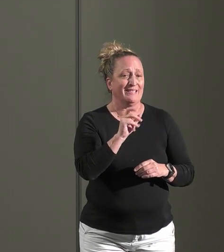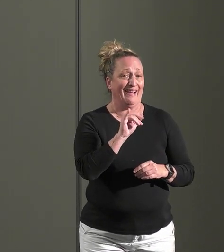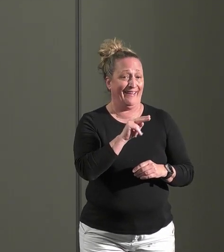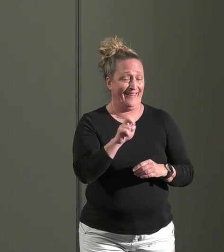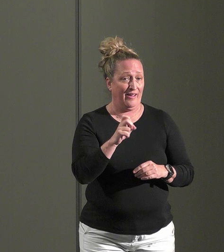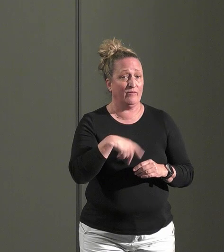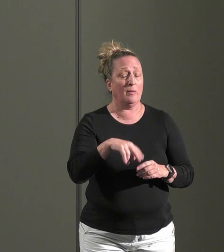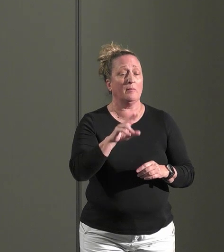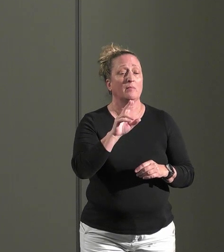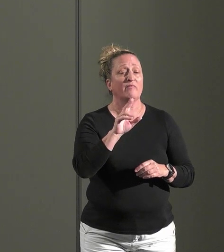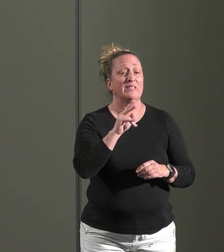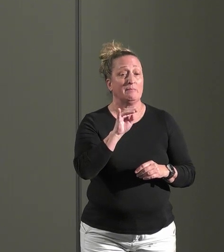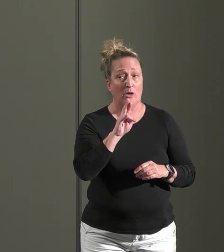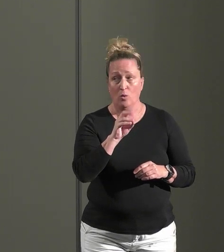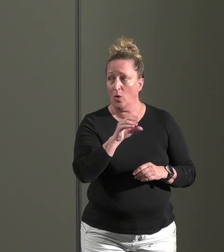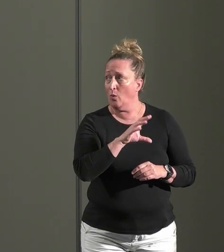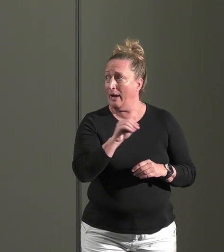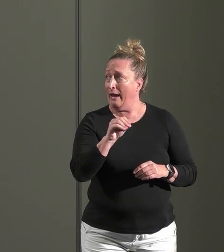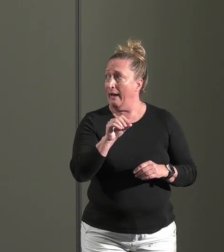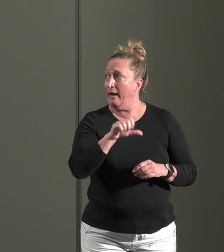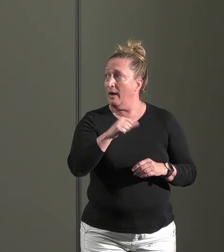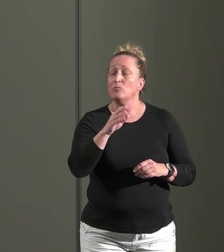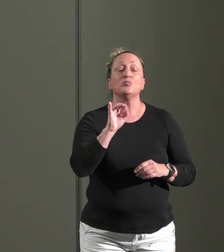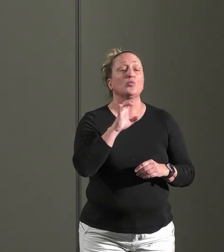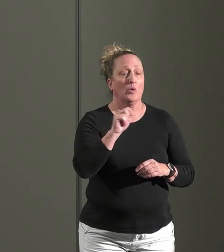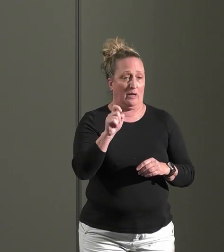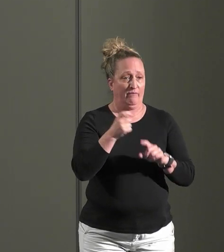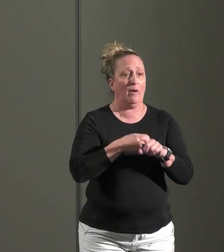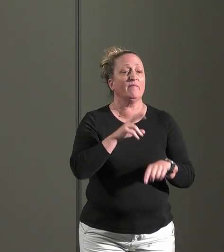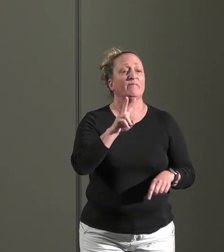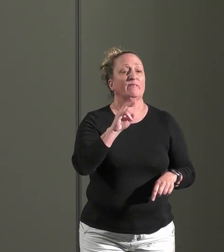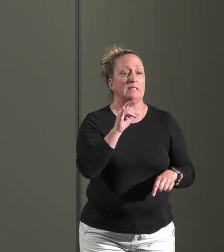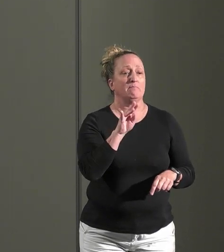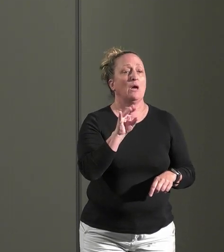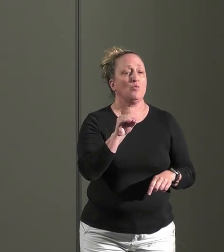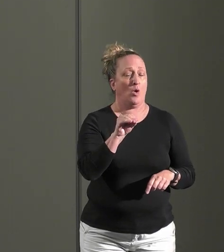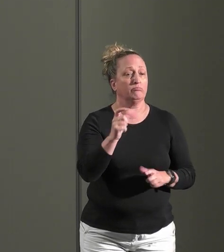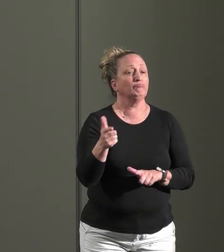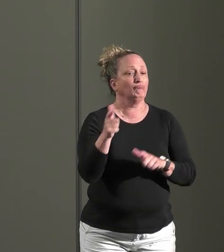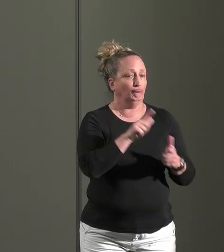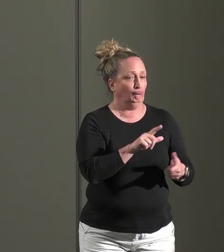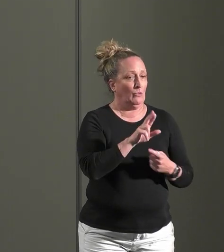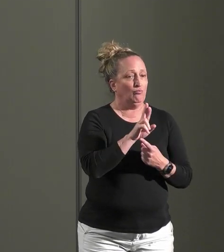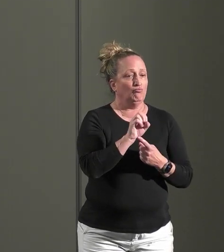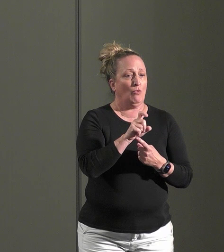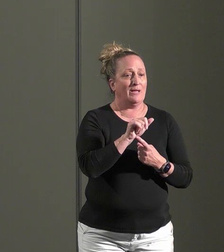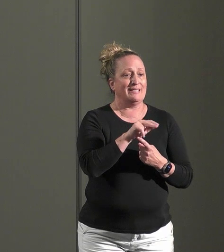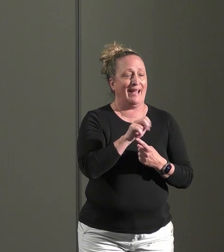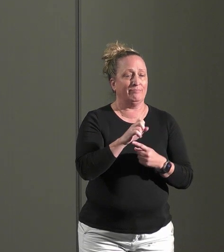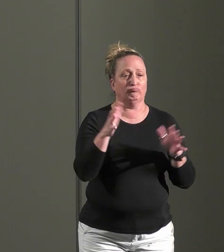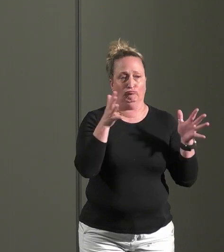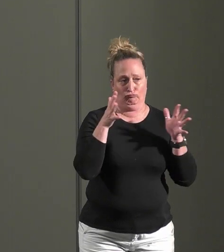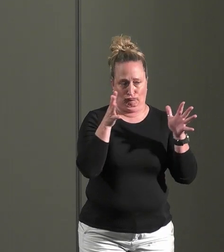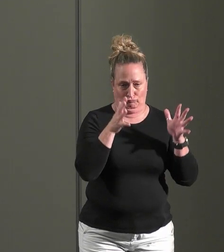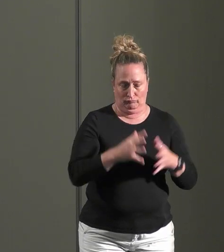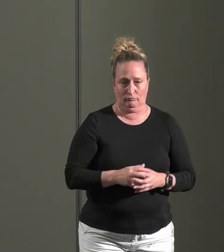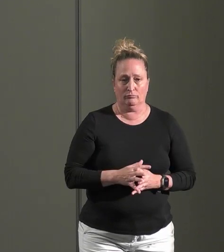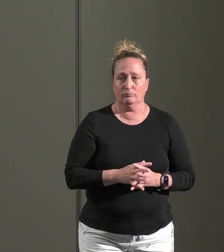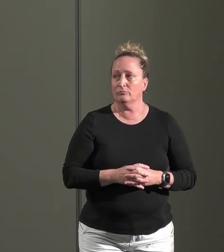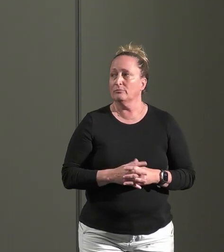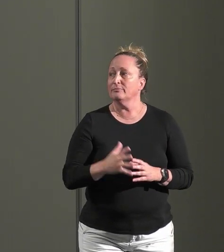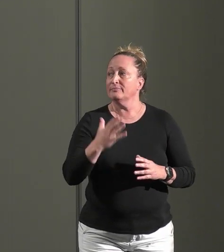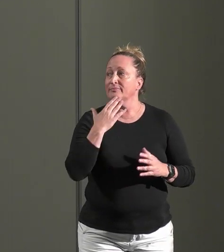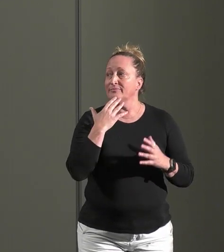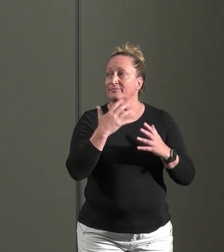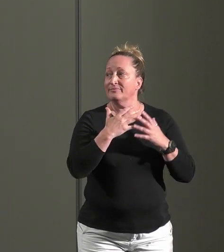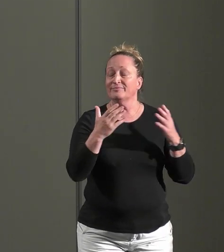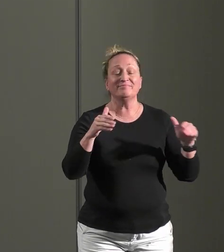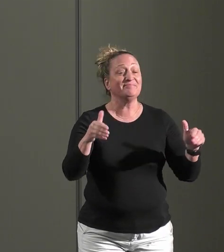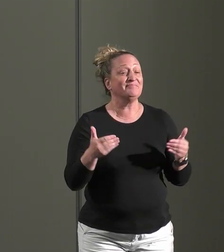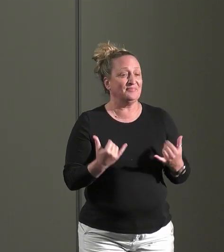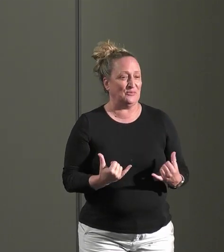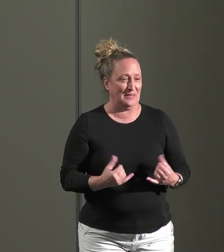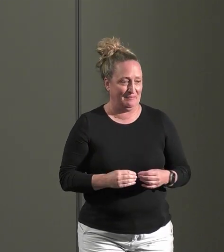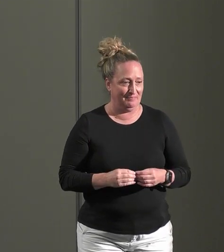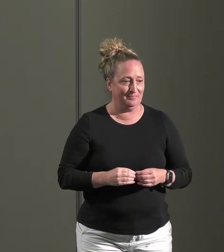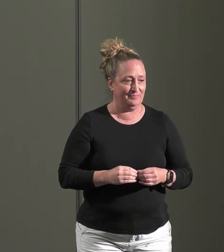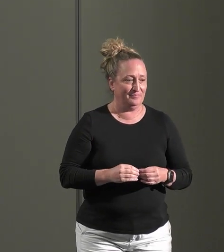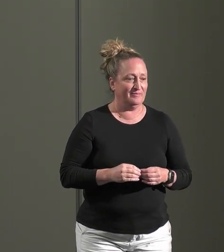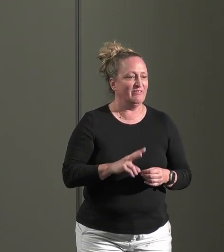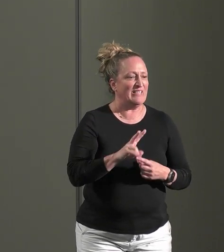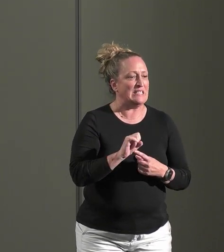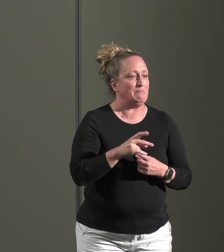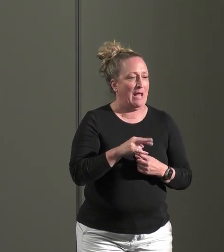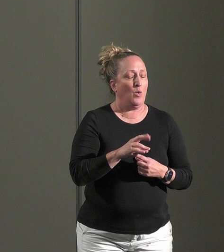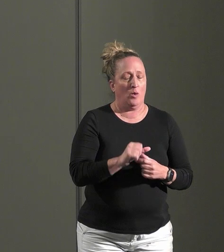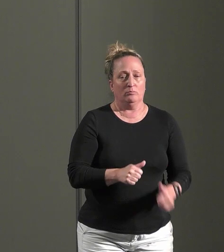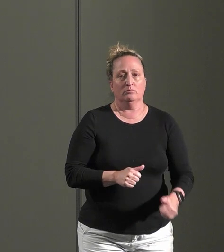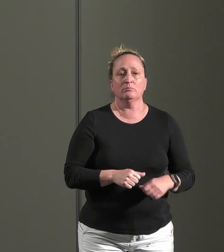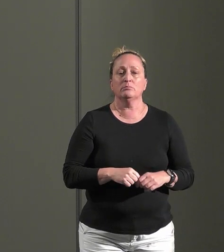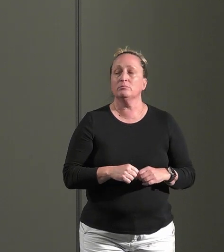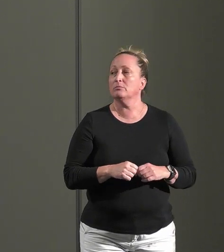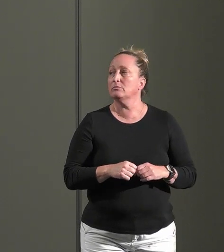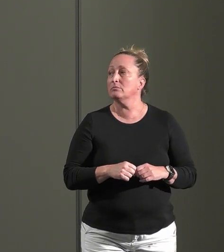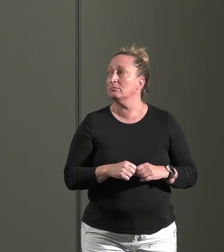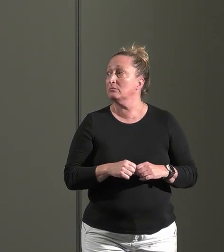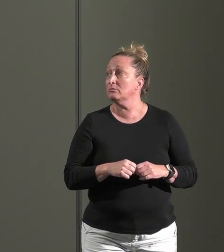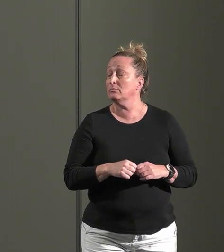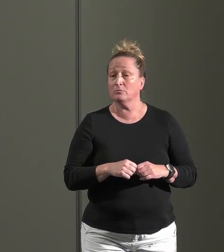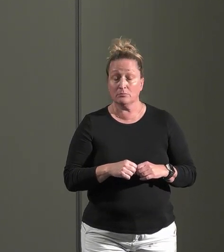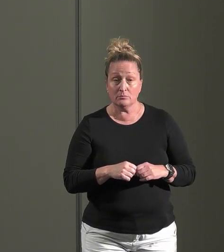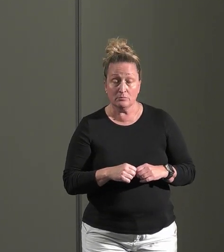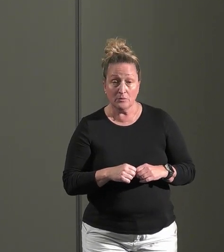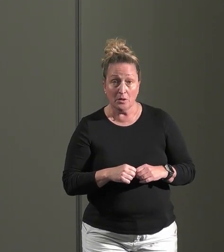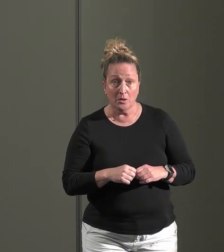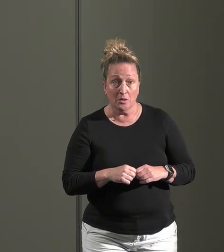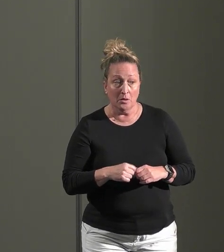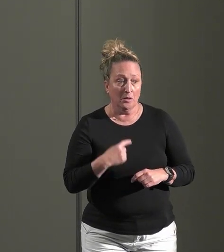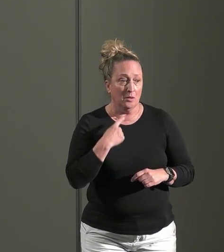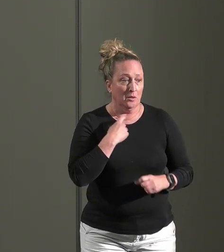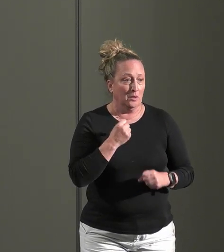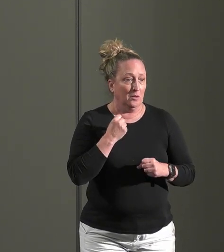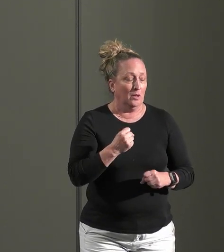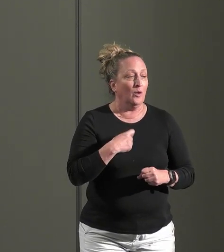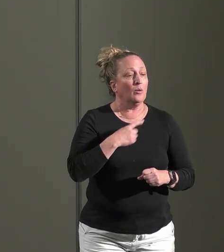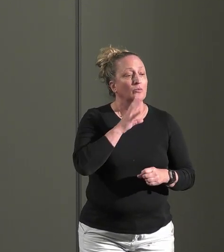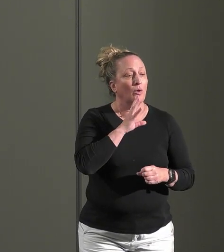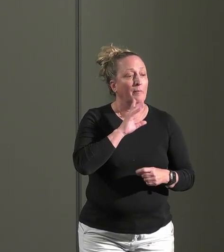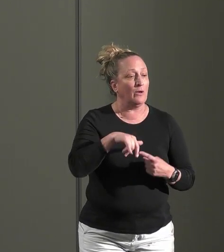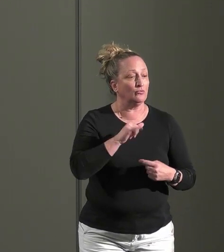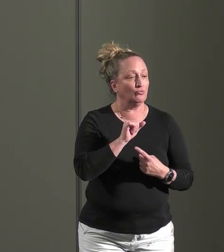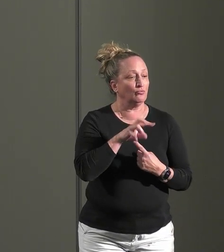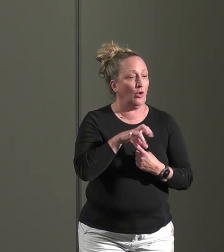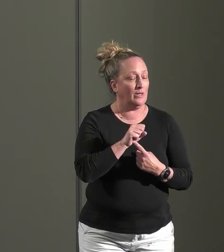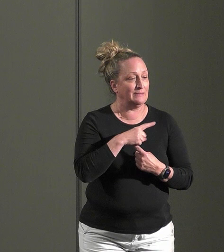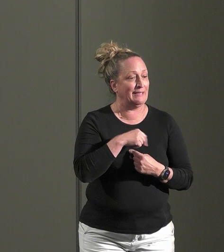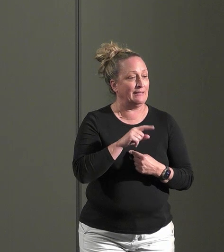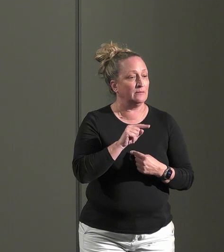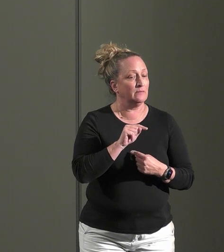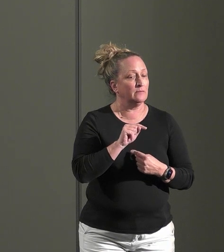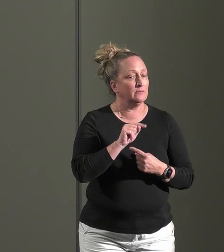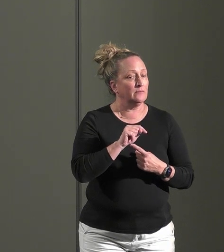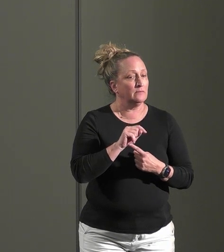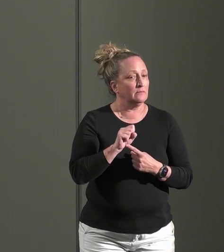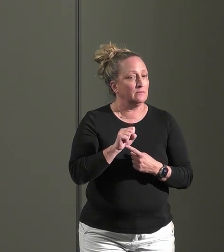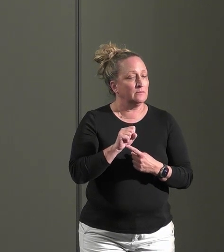Lewis from Vispero I will turn it over to >> ROXANA: Thank you for in -- my background